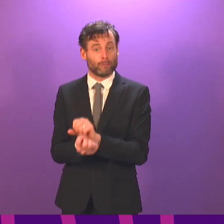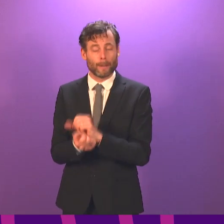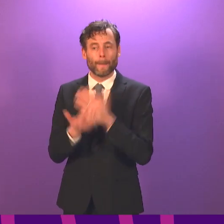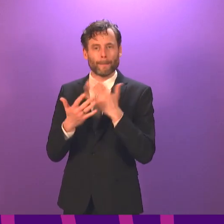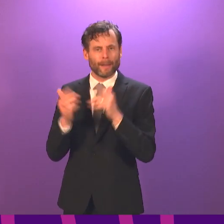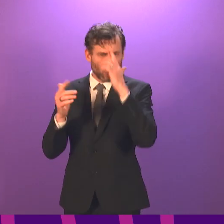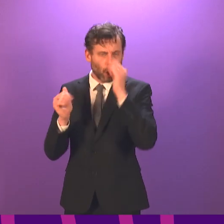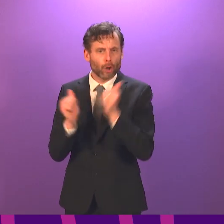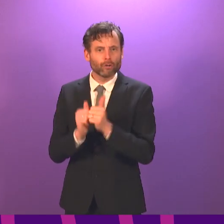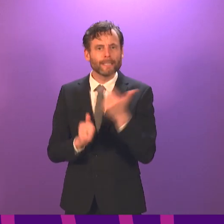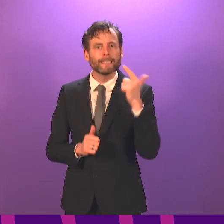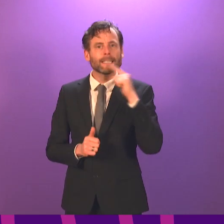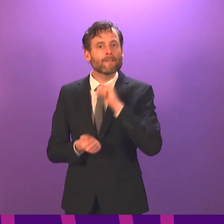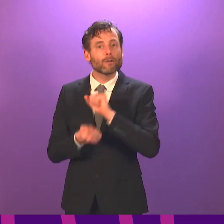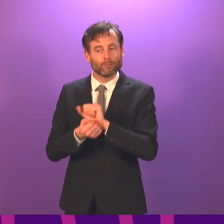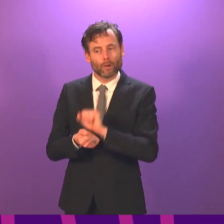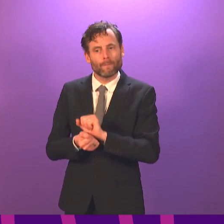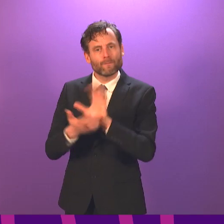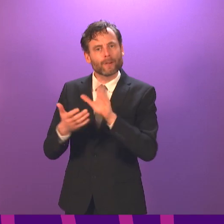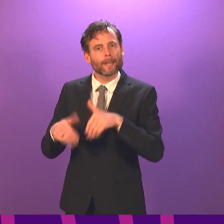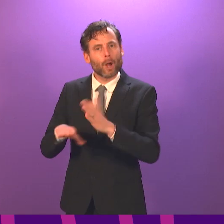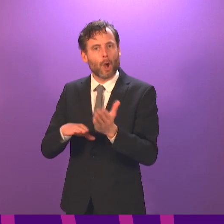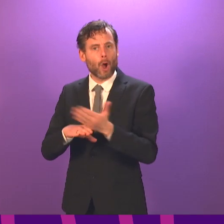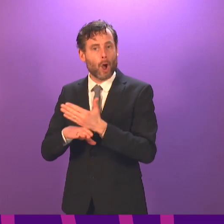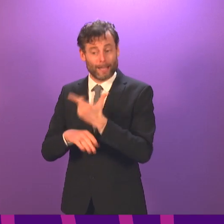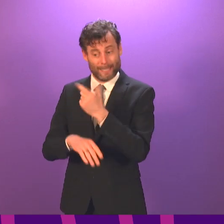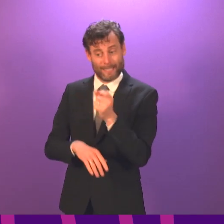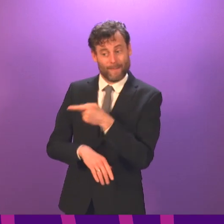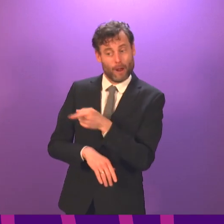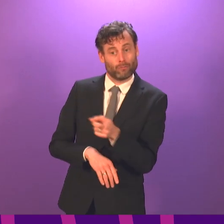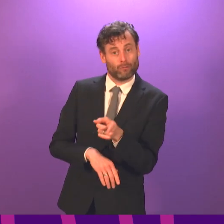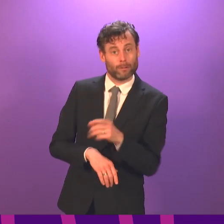that are just out show that more than 40 per cent of those who were released are already